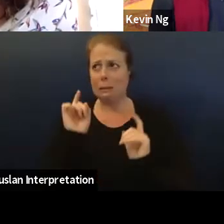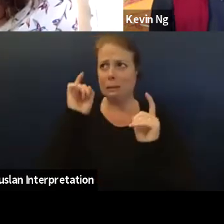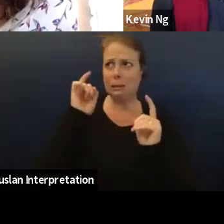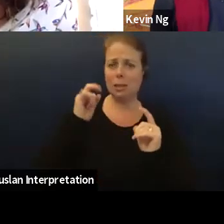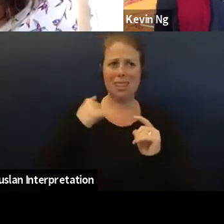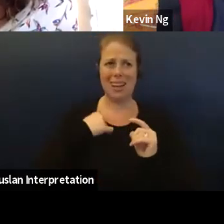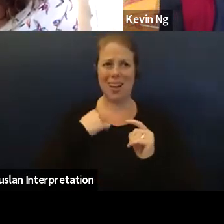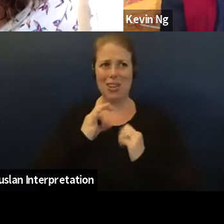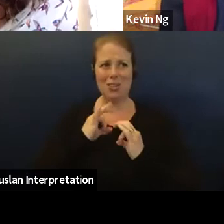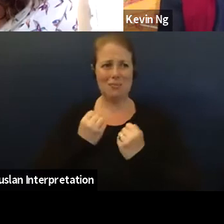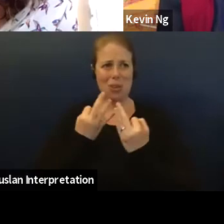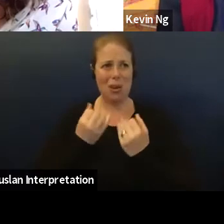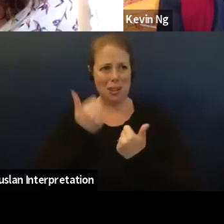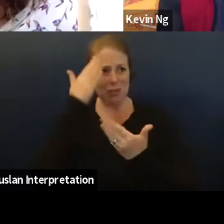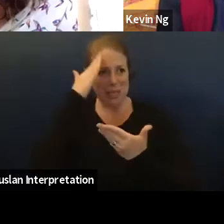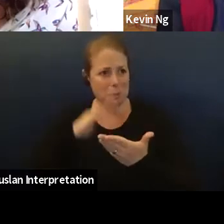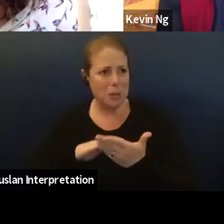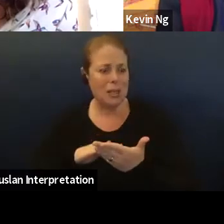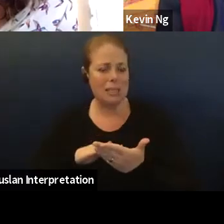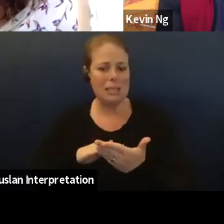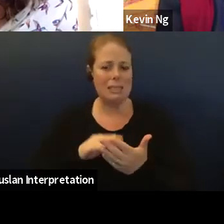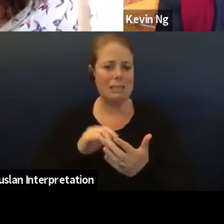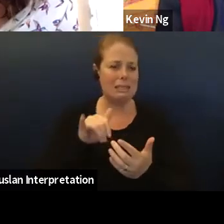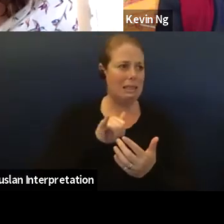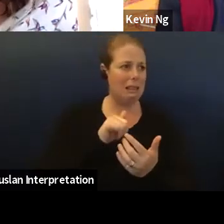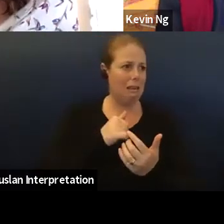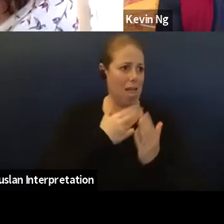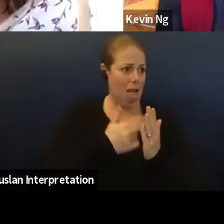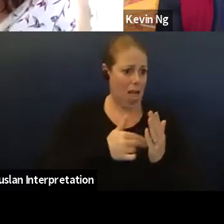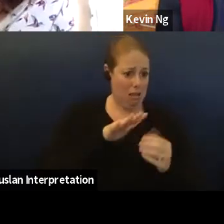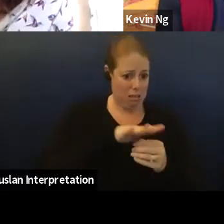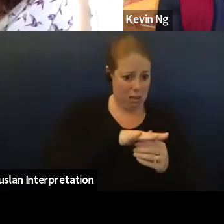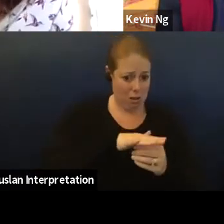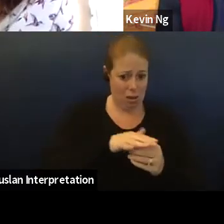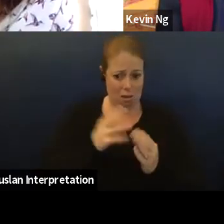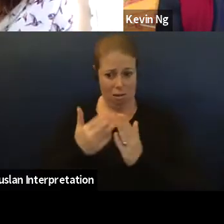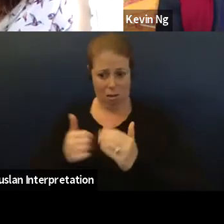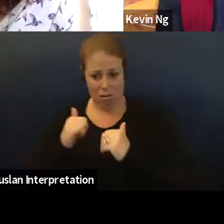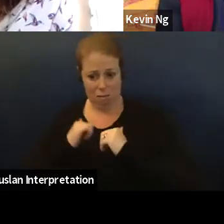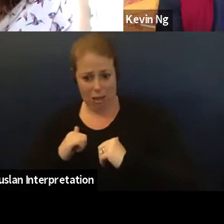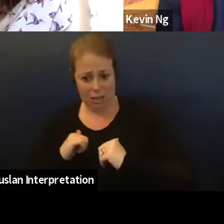arts practice. Can you speak a little bit about how you felt, if you have felt something similar